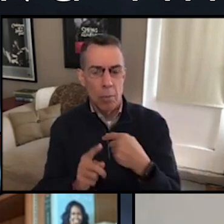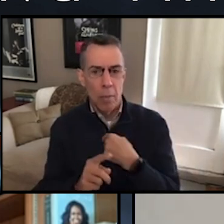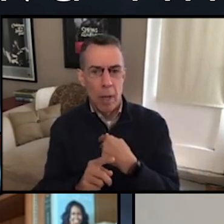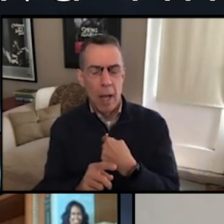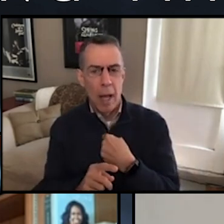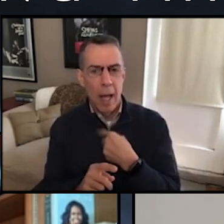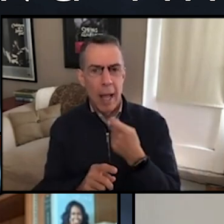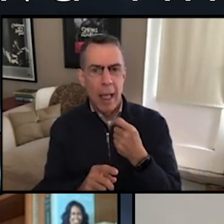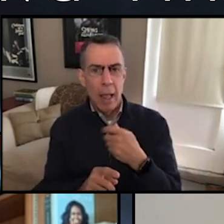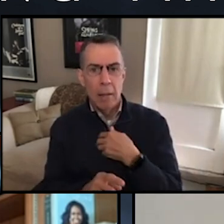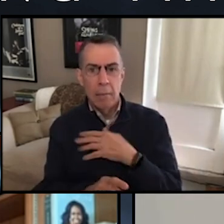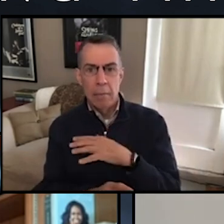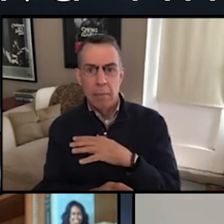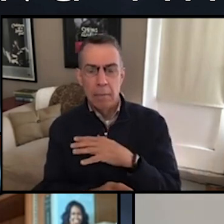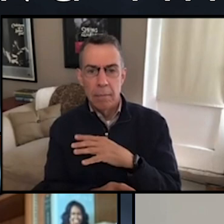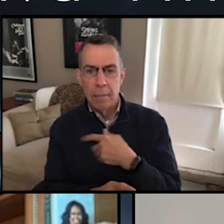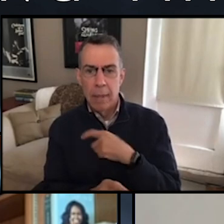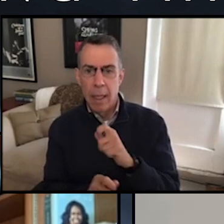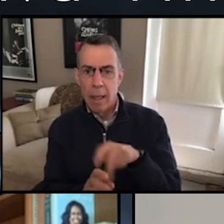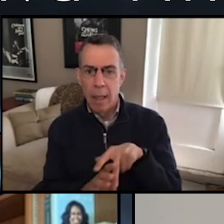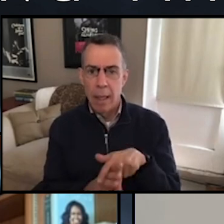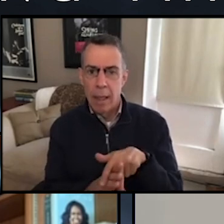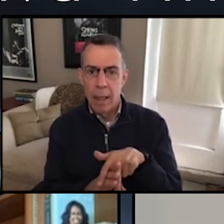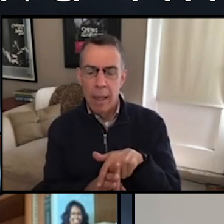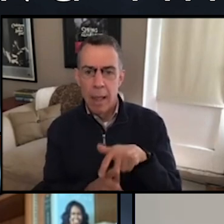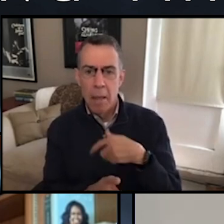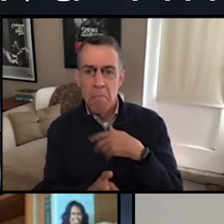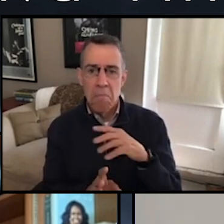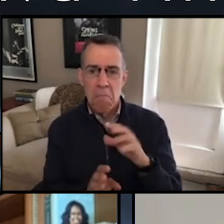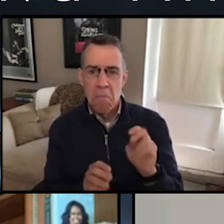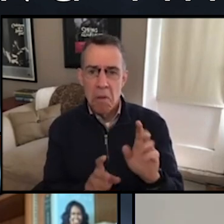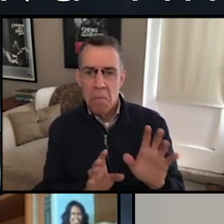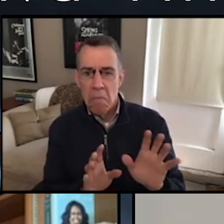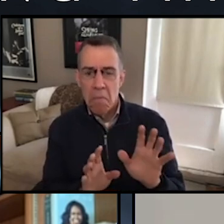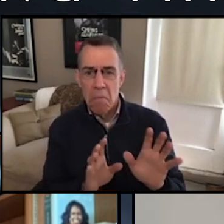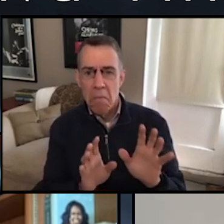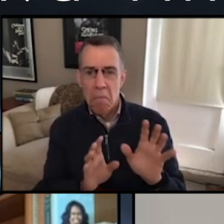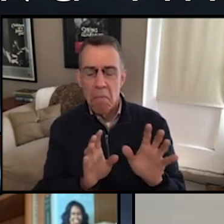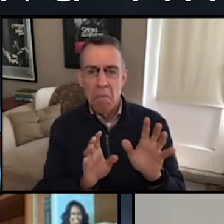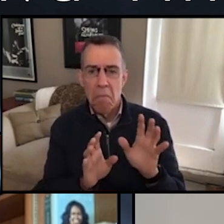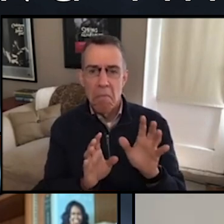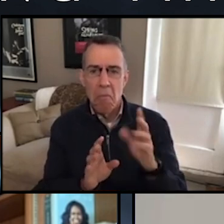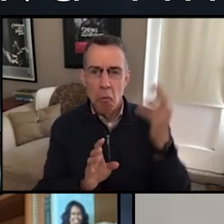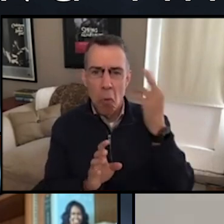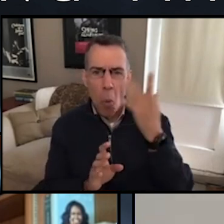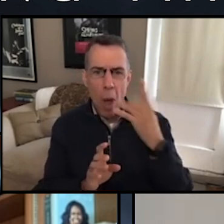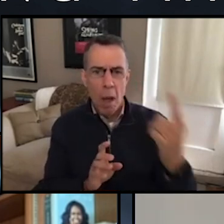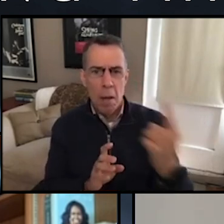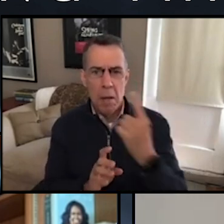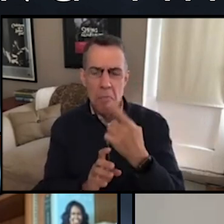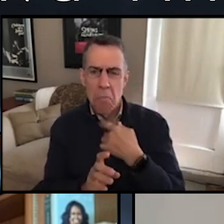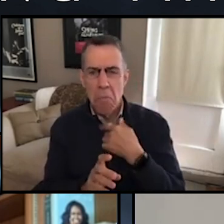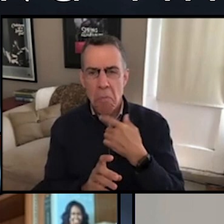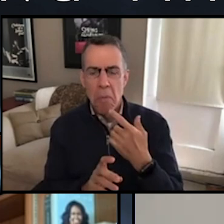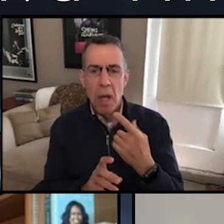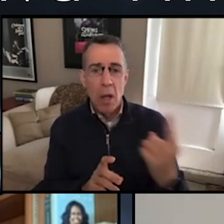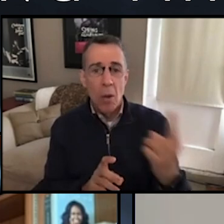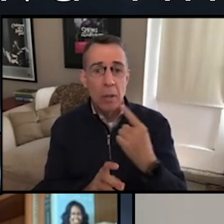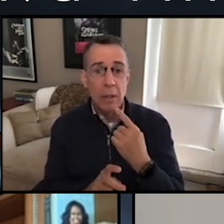bit quick to be on the fence, but I was like, okay. This is like. It has to be a reason why he's just walking towards me. So he walks up to me and he's like, "Hey